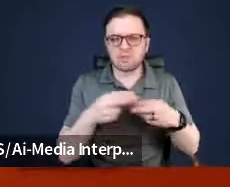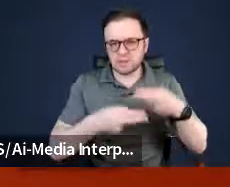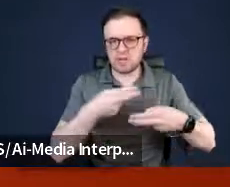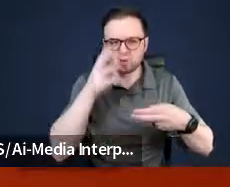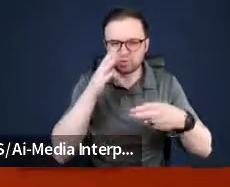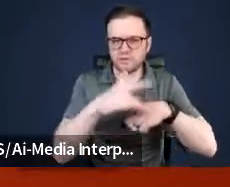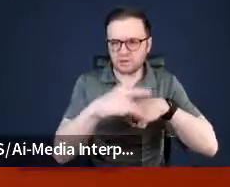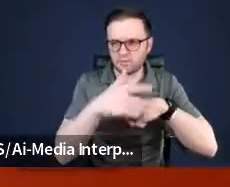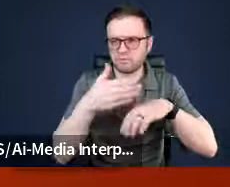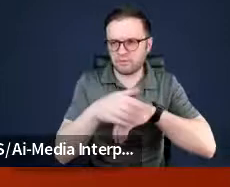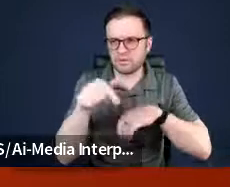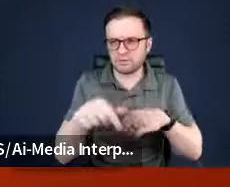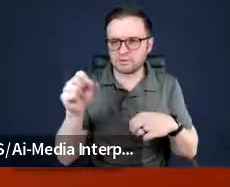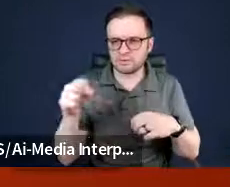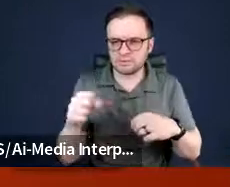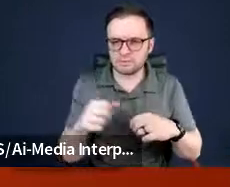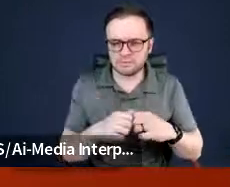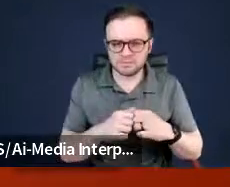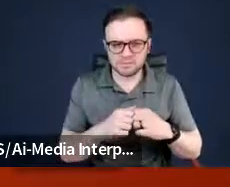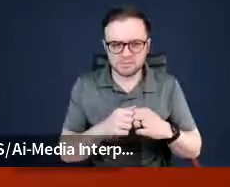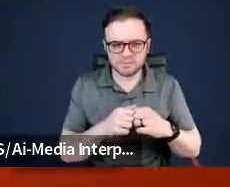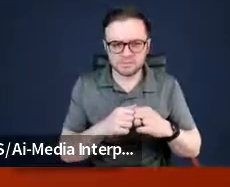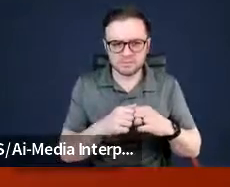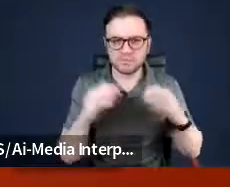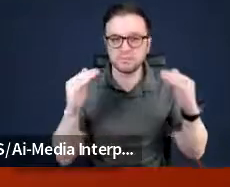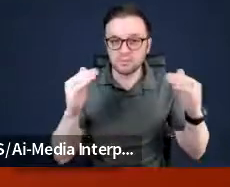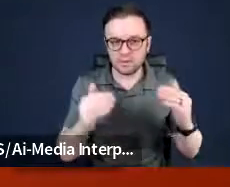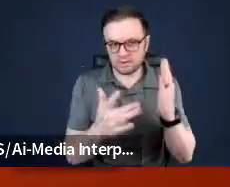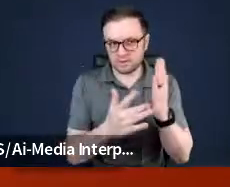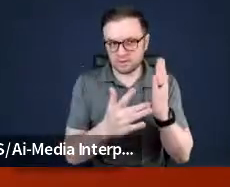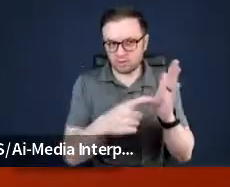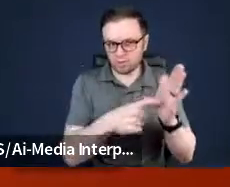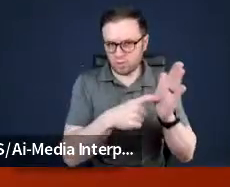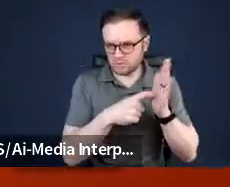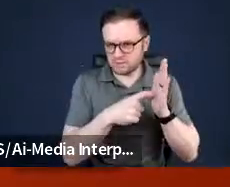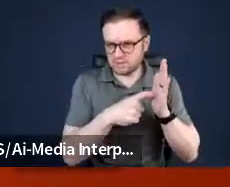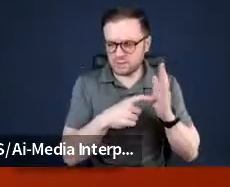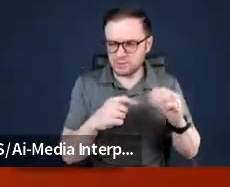Thanks for asking. Good question.